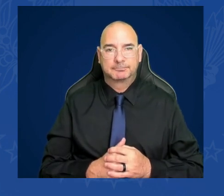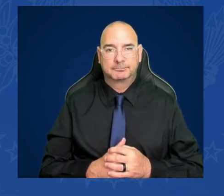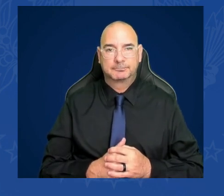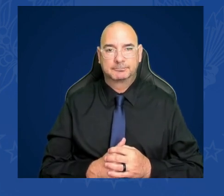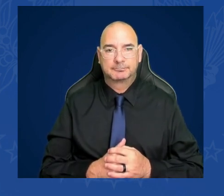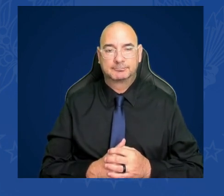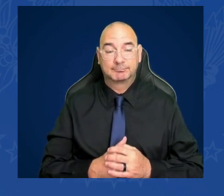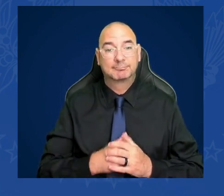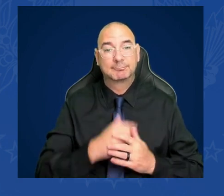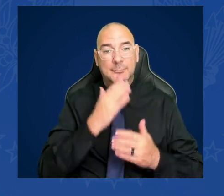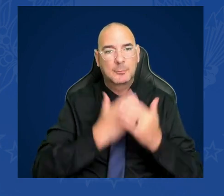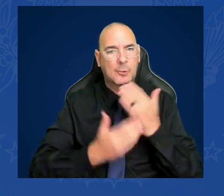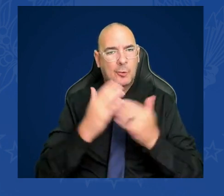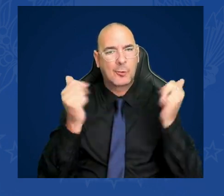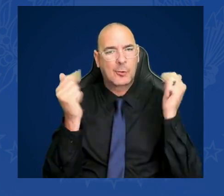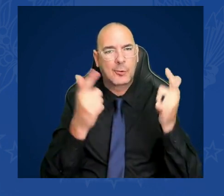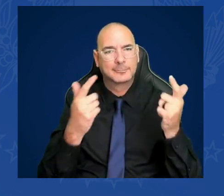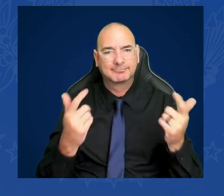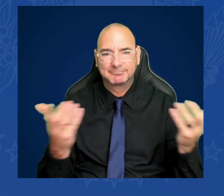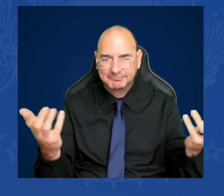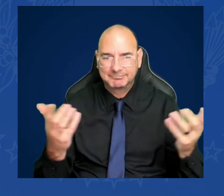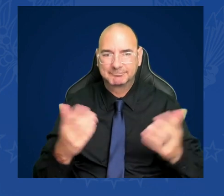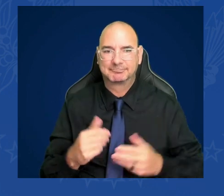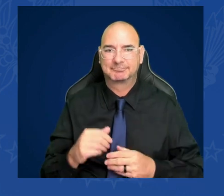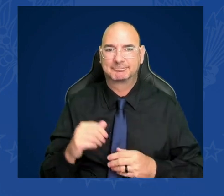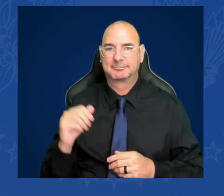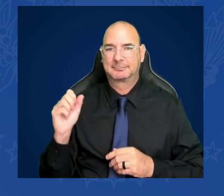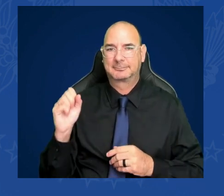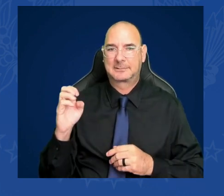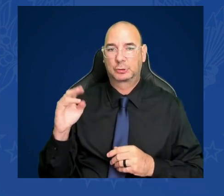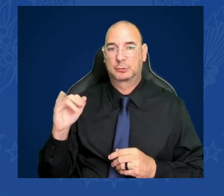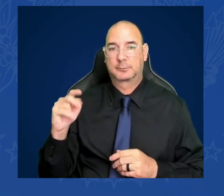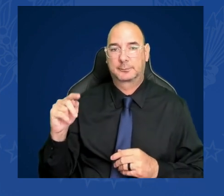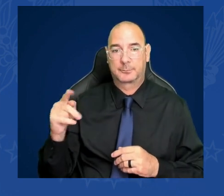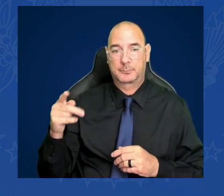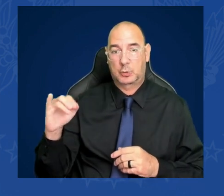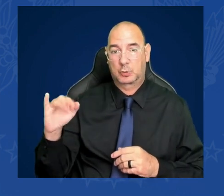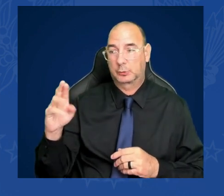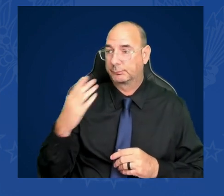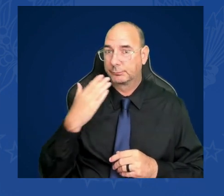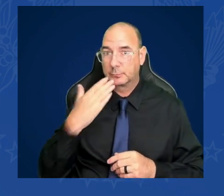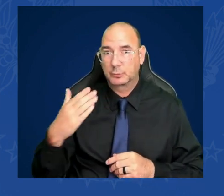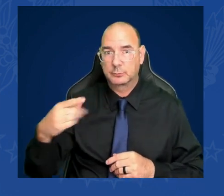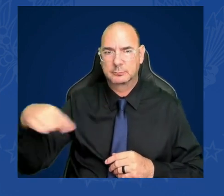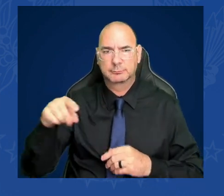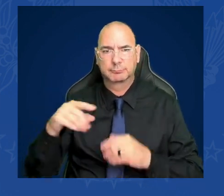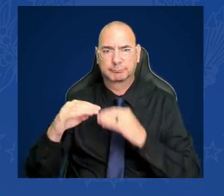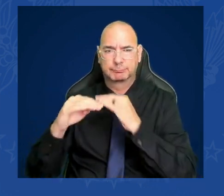Secretary Mayorkas, thank you for your steadfast leadership on so many of our nation's most pressing issues.